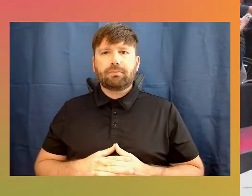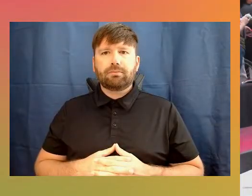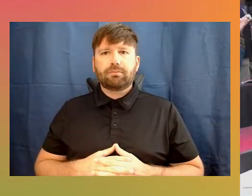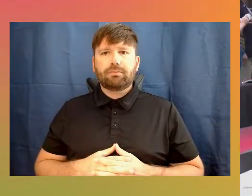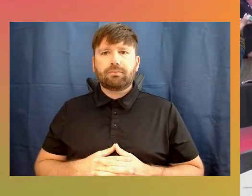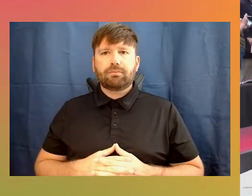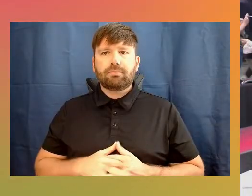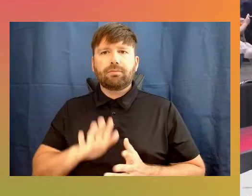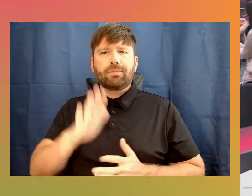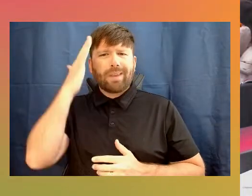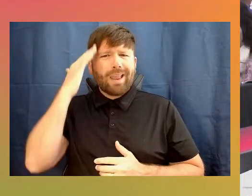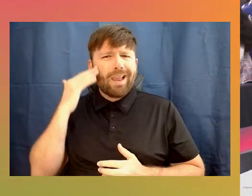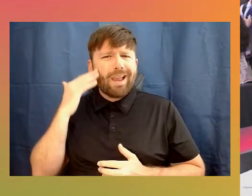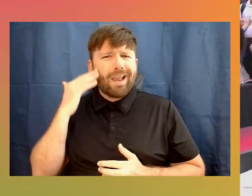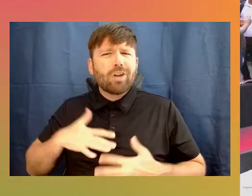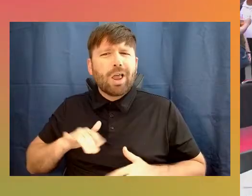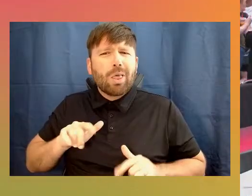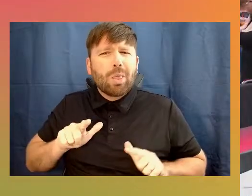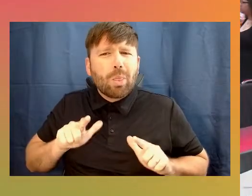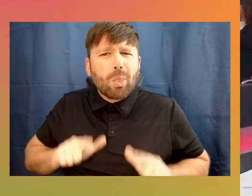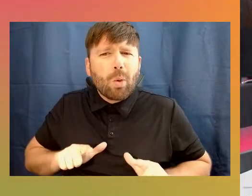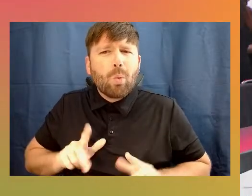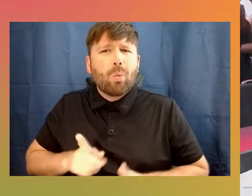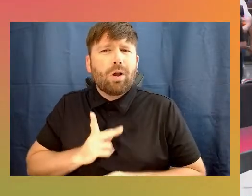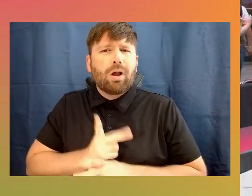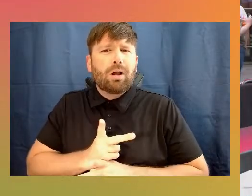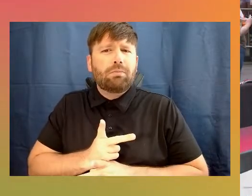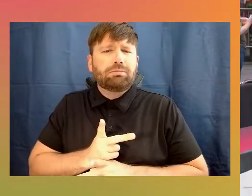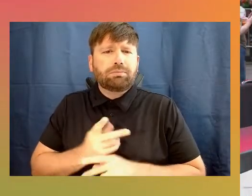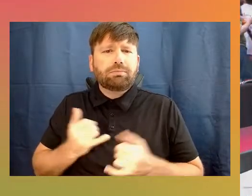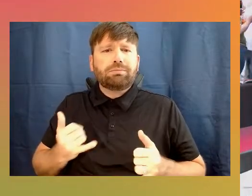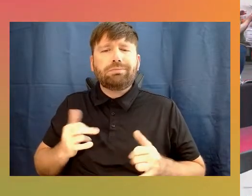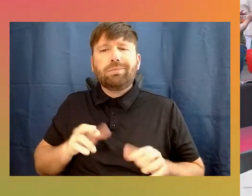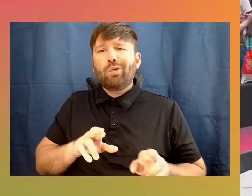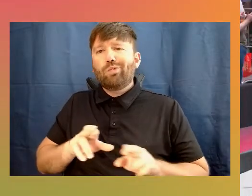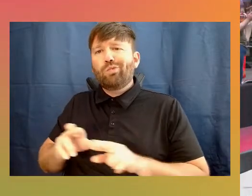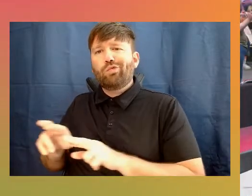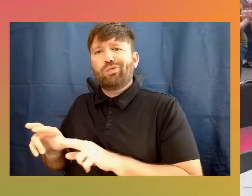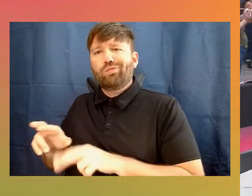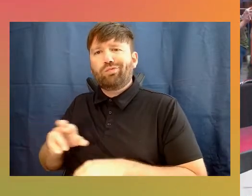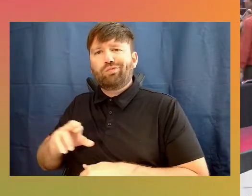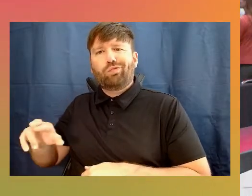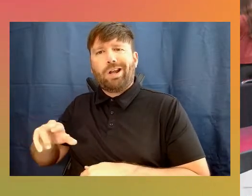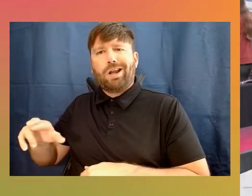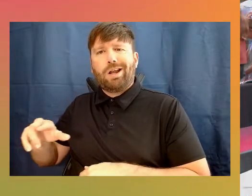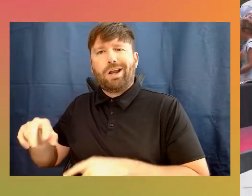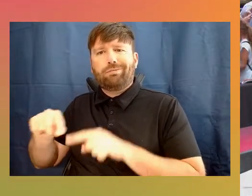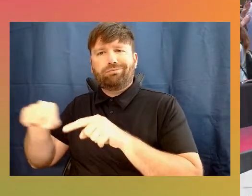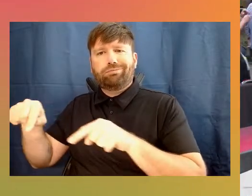FULL EXHALE OUT.